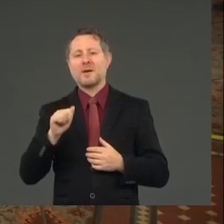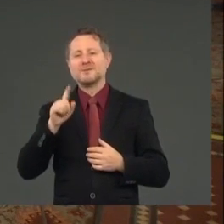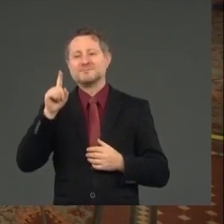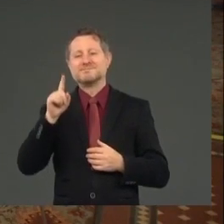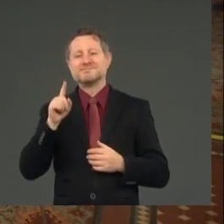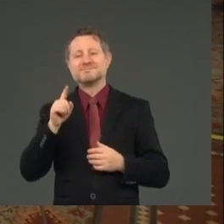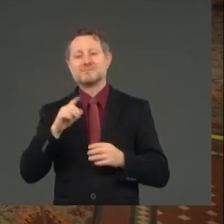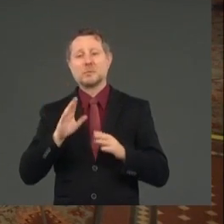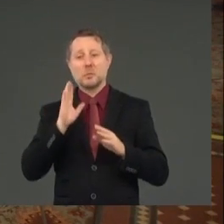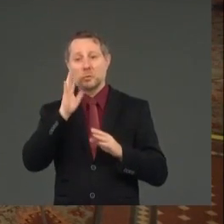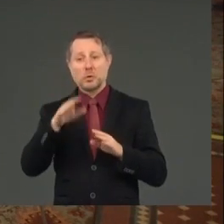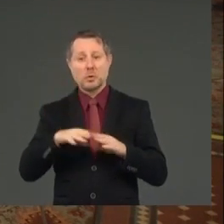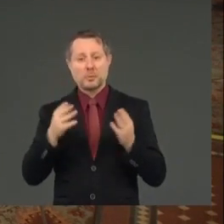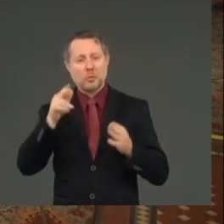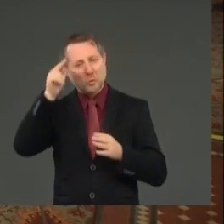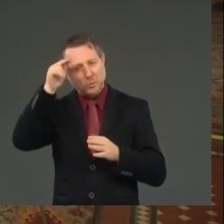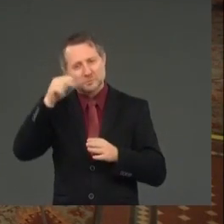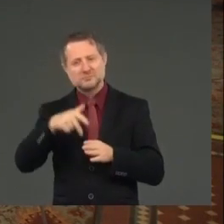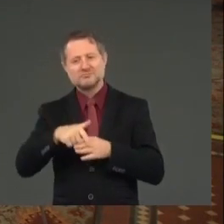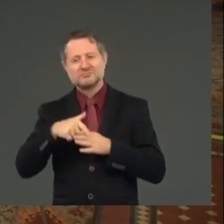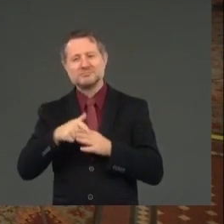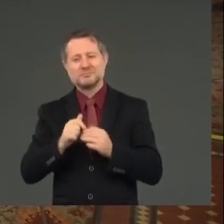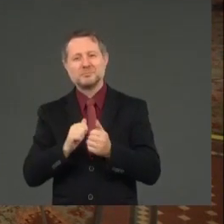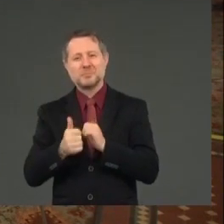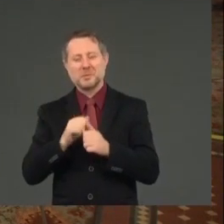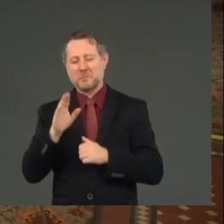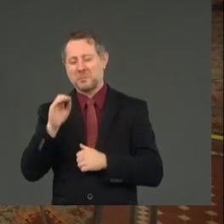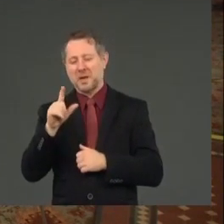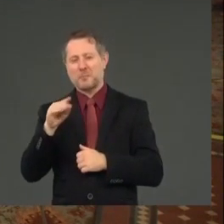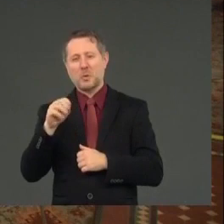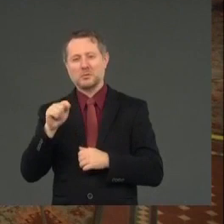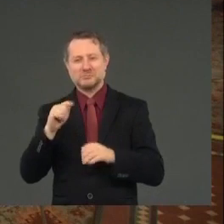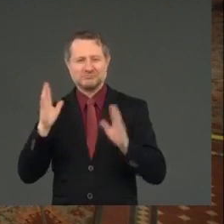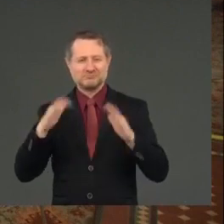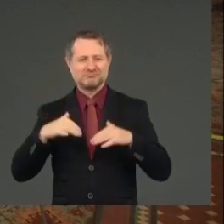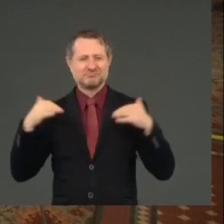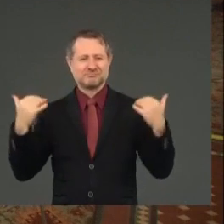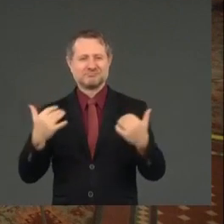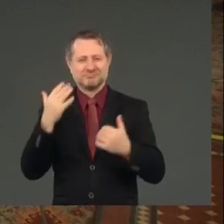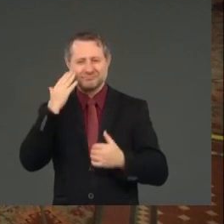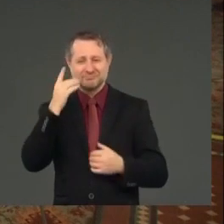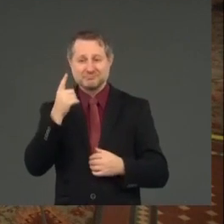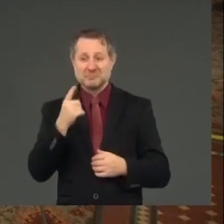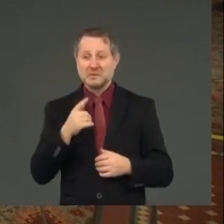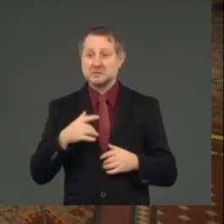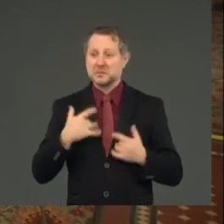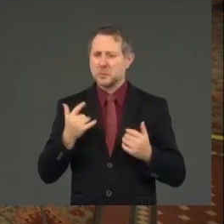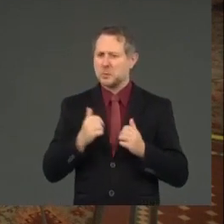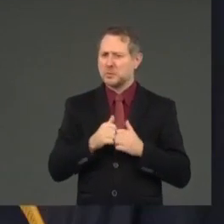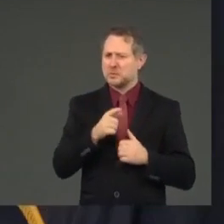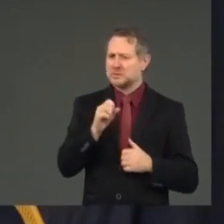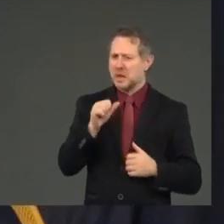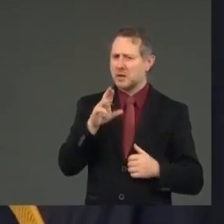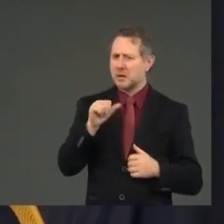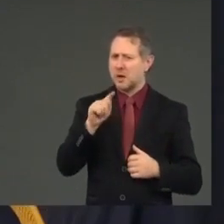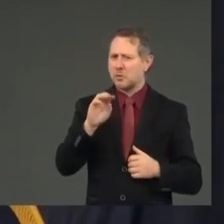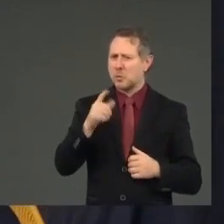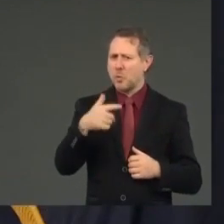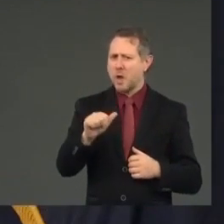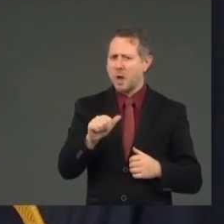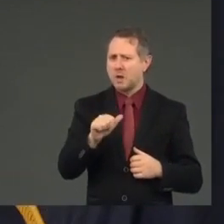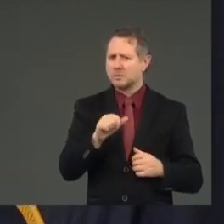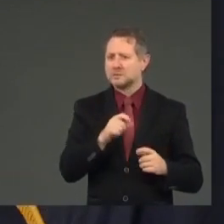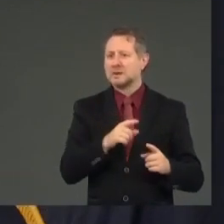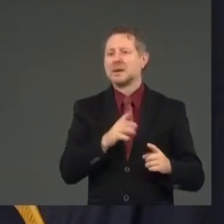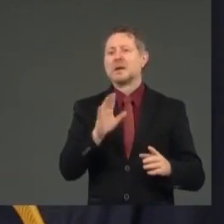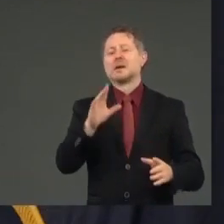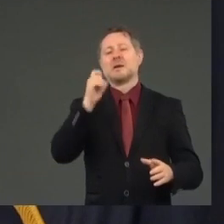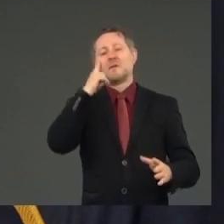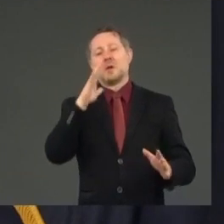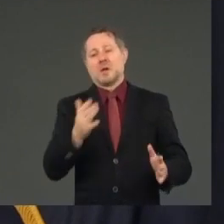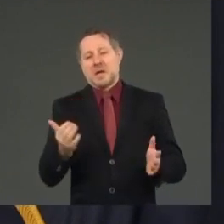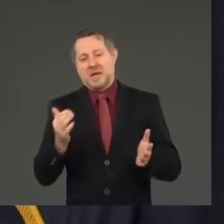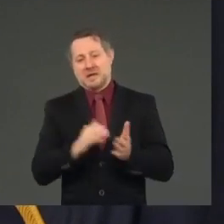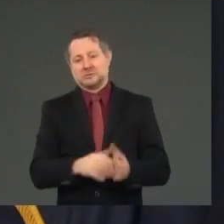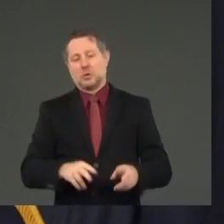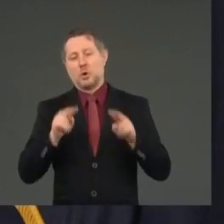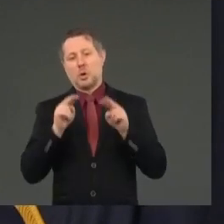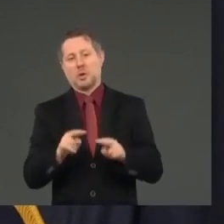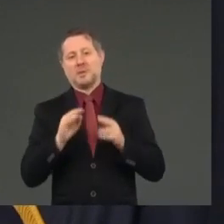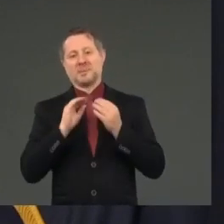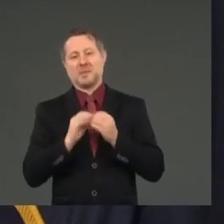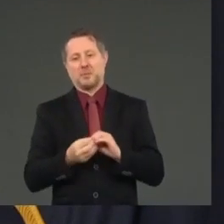AND EVEN THINGS LIKE SARATOGA, I